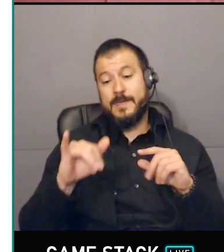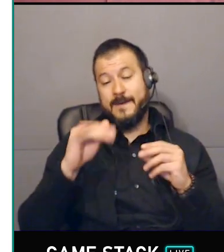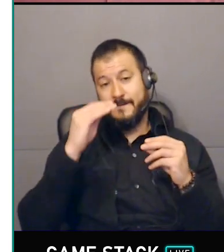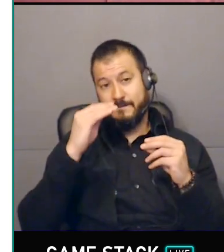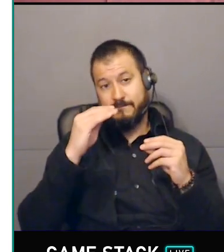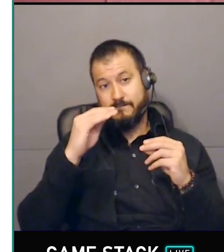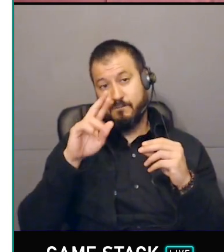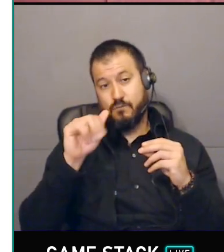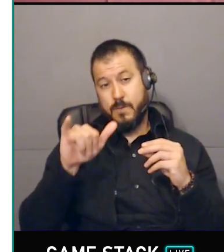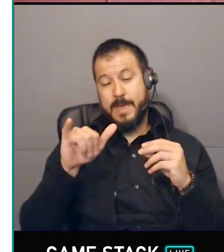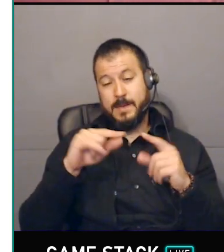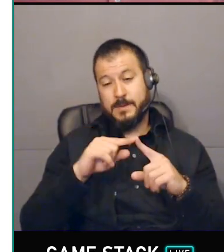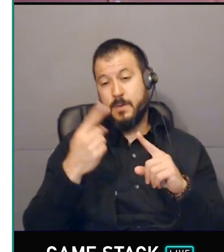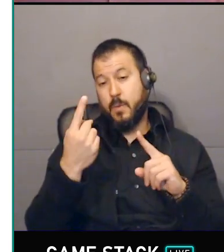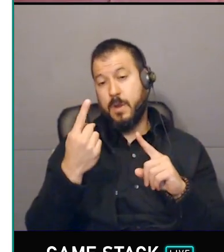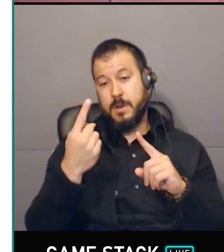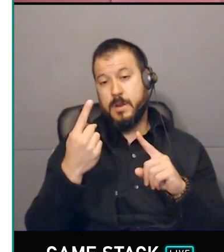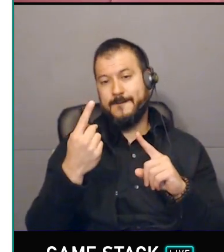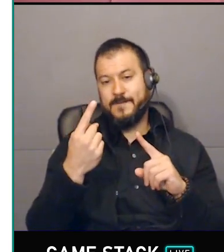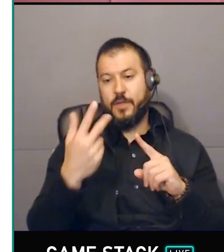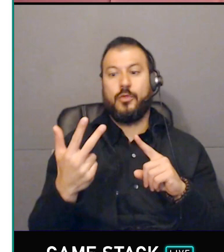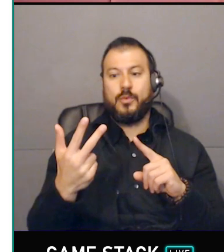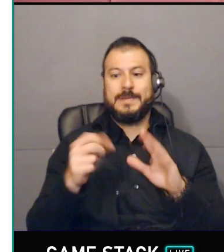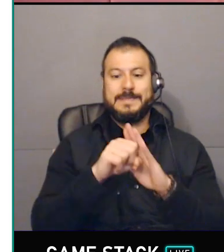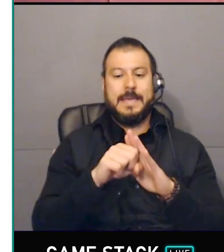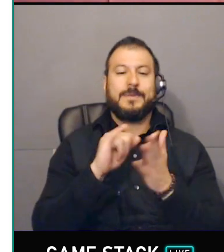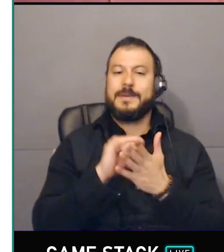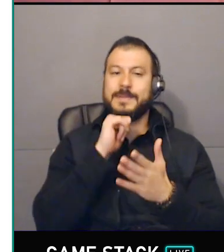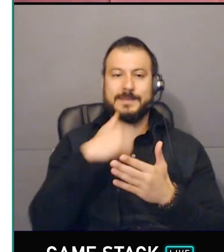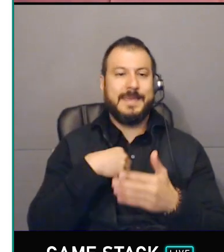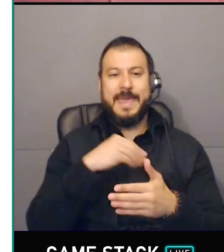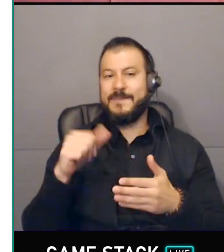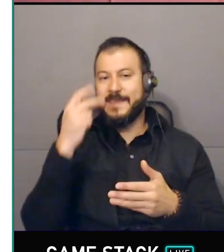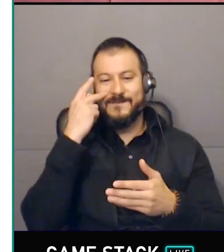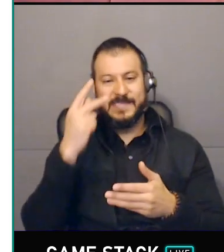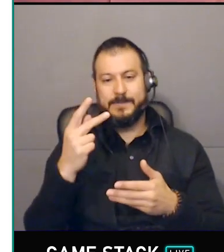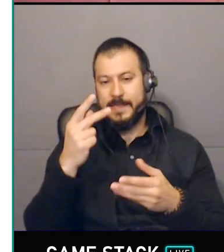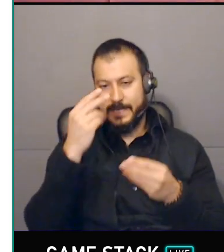the only one of the three samples that doesn't have any visibility information.